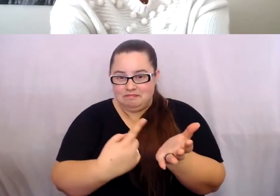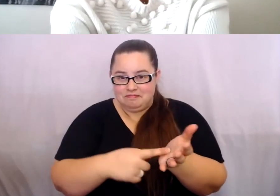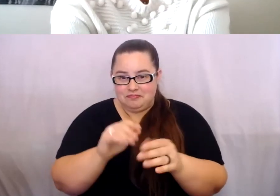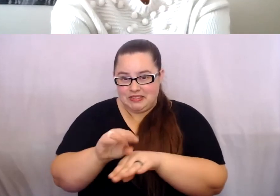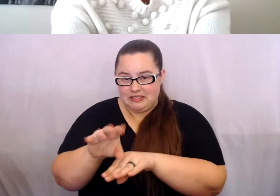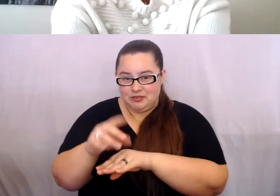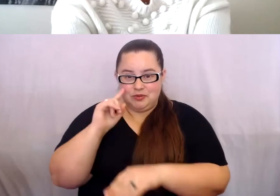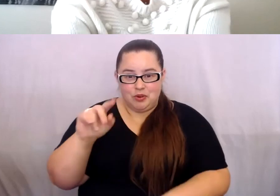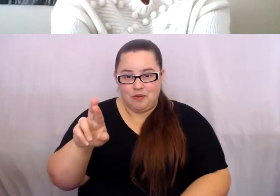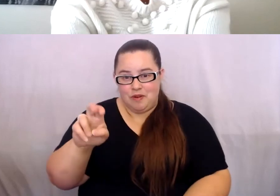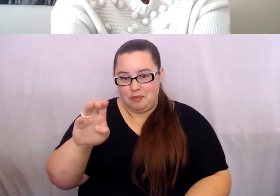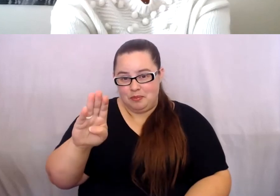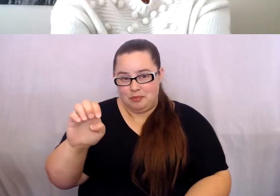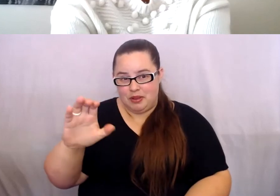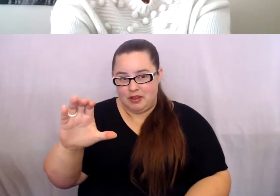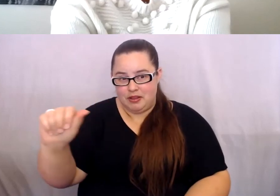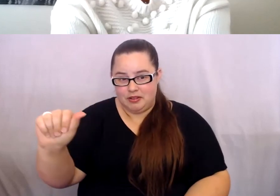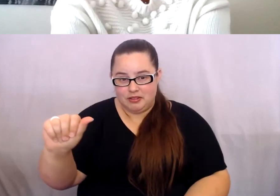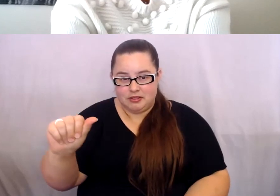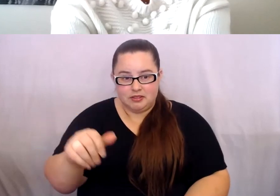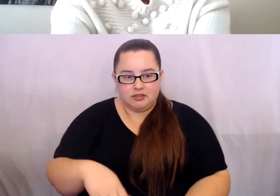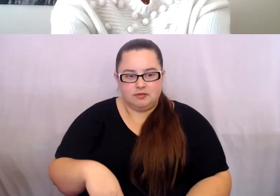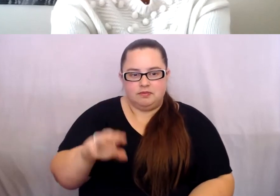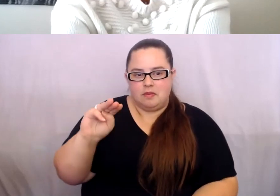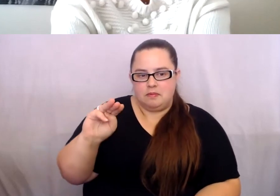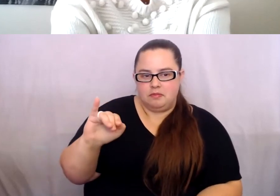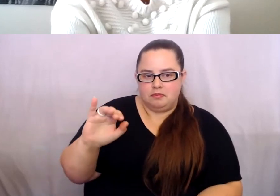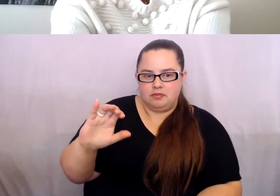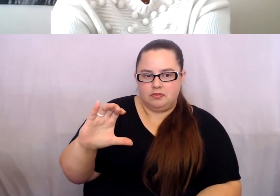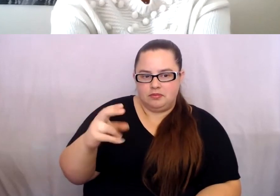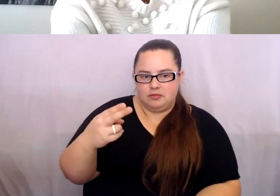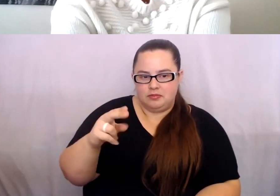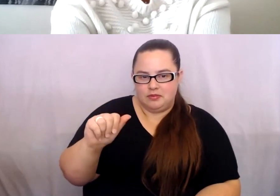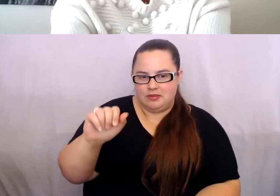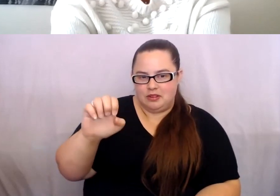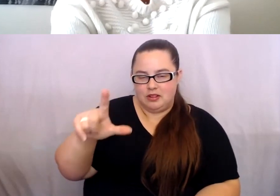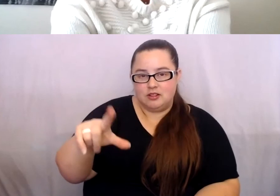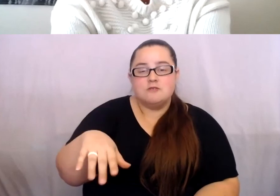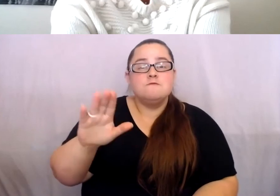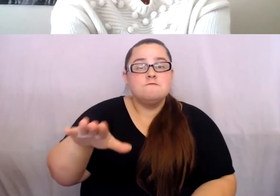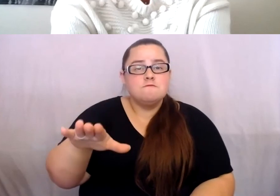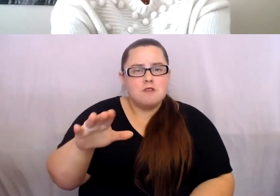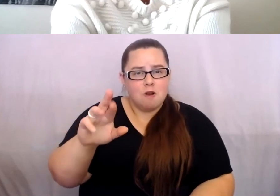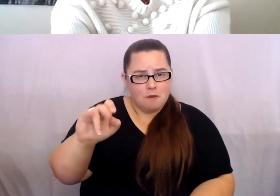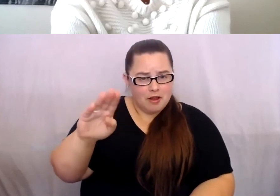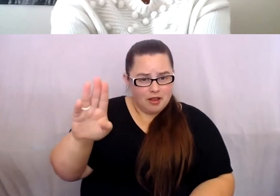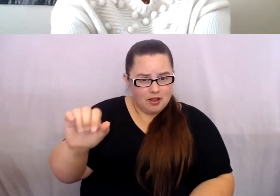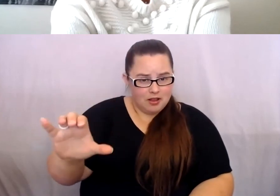I can speak, Rebecca, to the camera on the entire time.